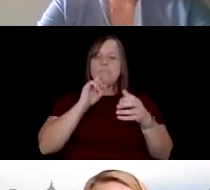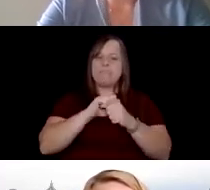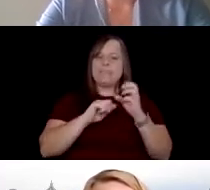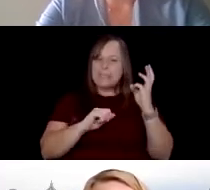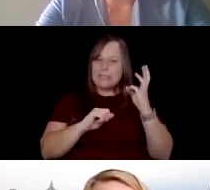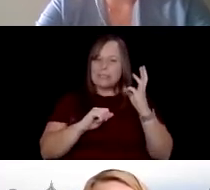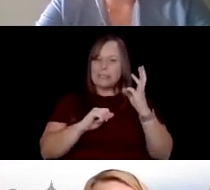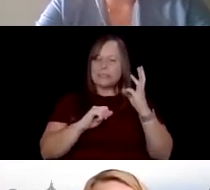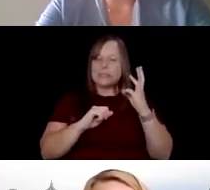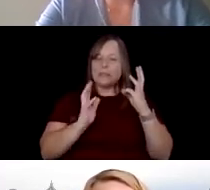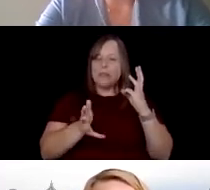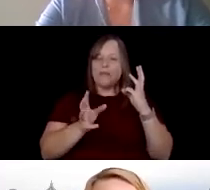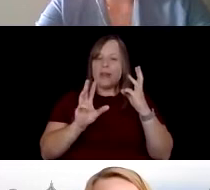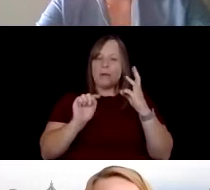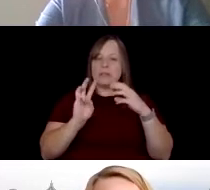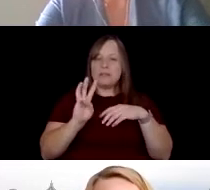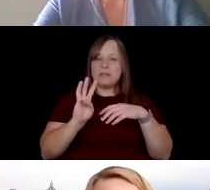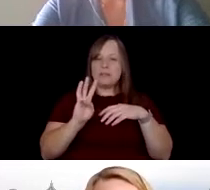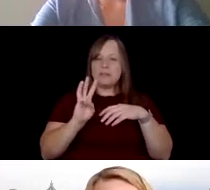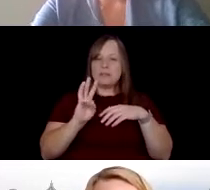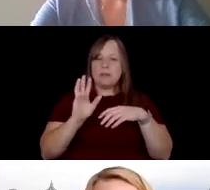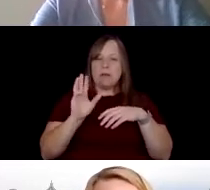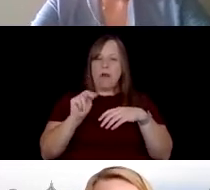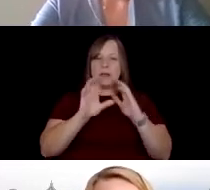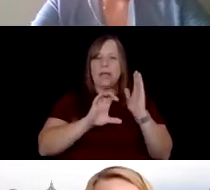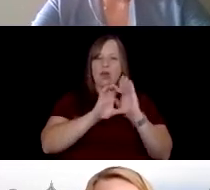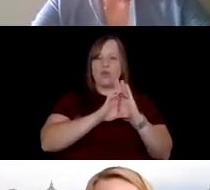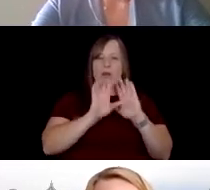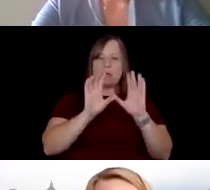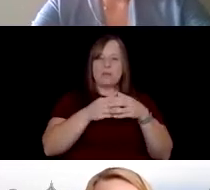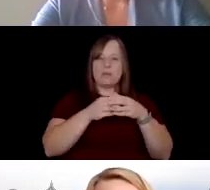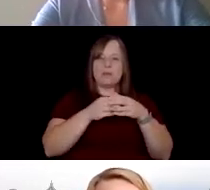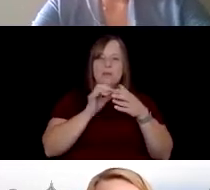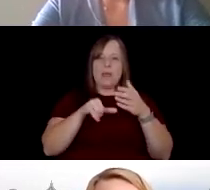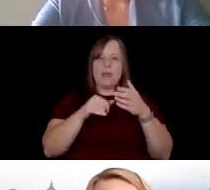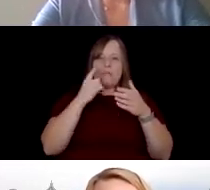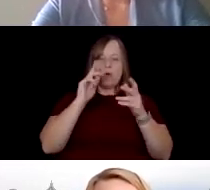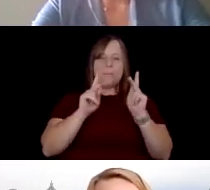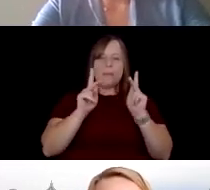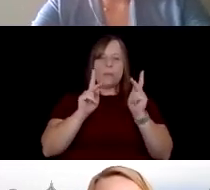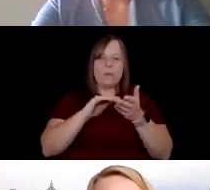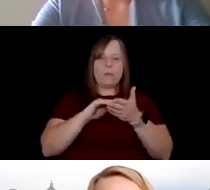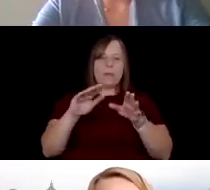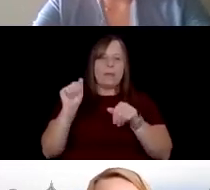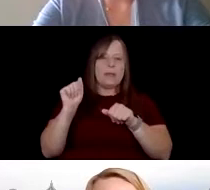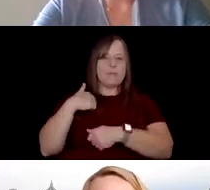I left out the sixth one because it's called uncharacterized. And that category is for people who leave the military after less than six months,